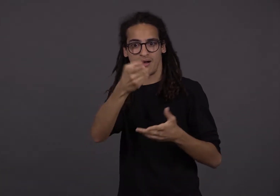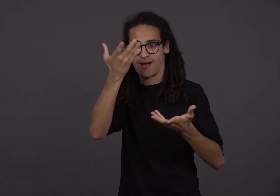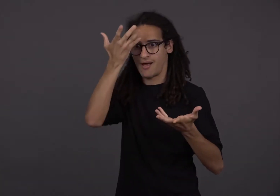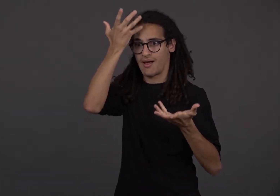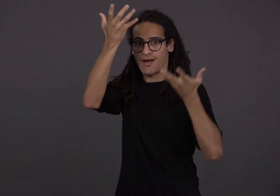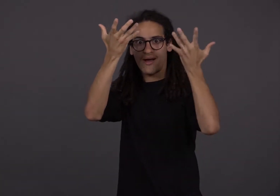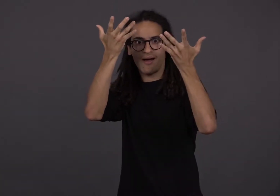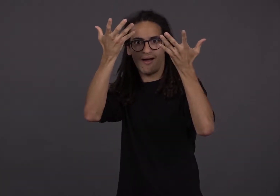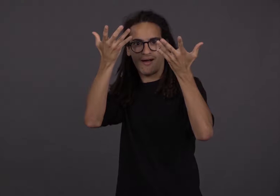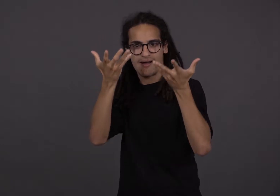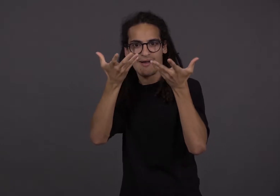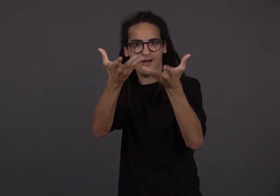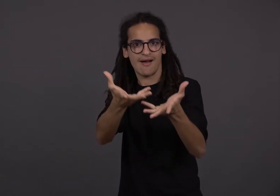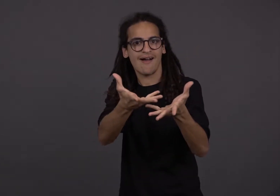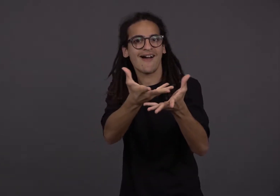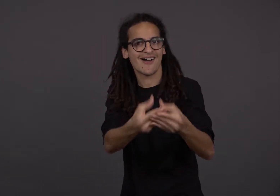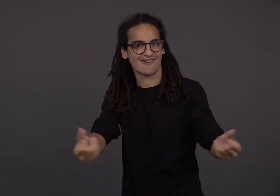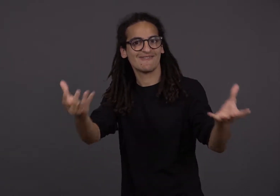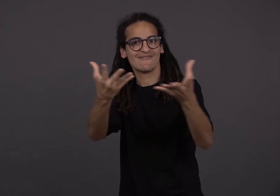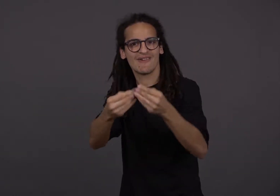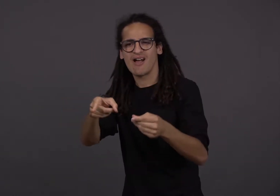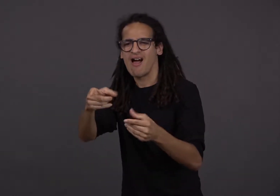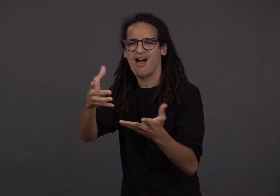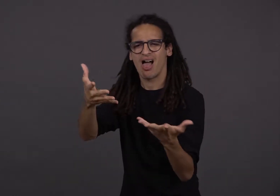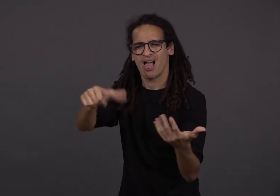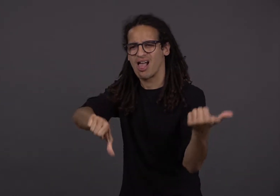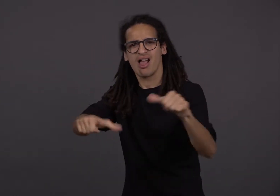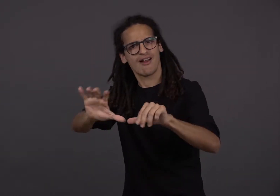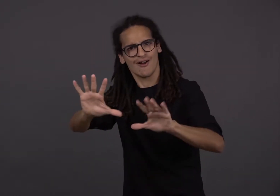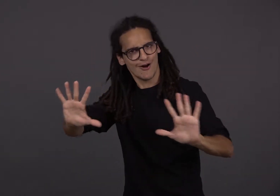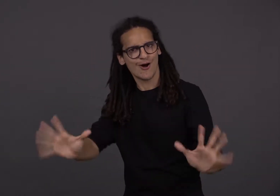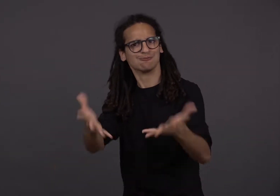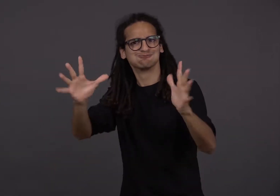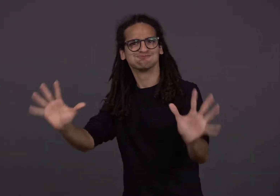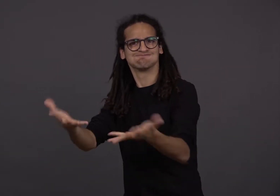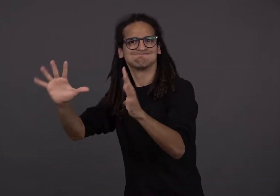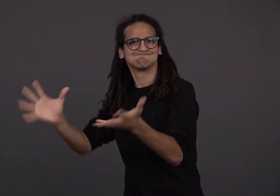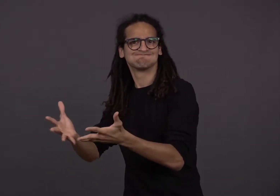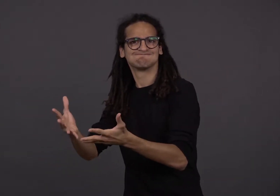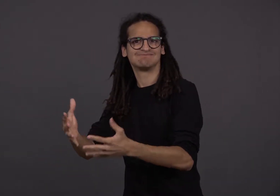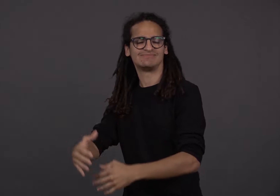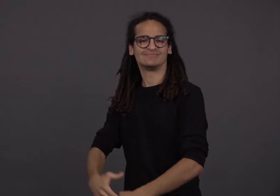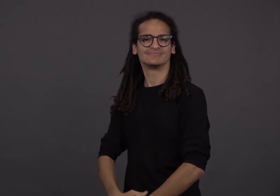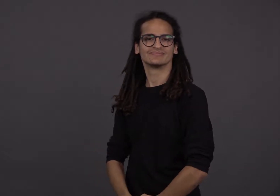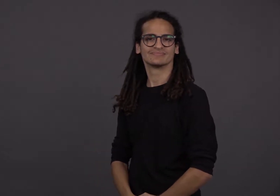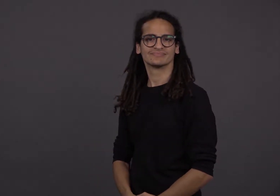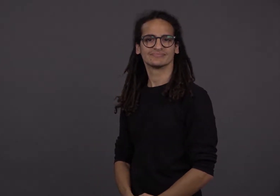are identified that solve this problem.”